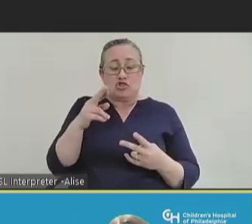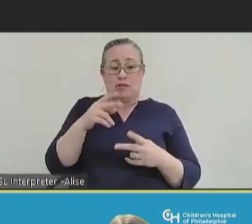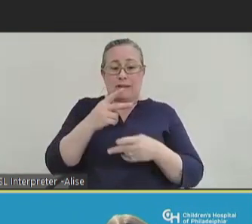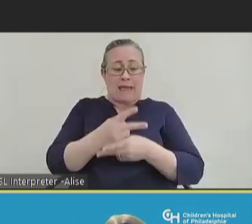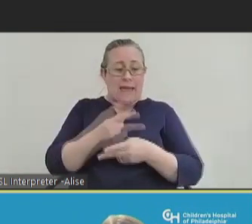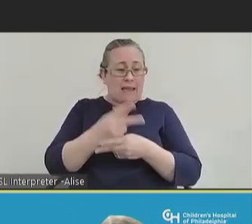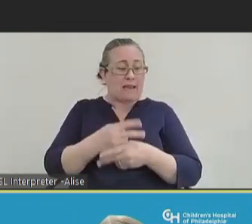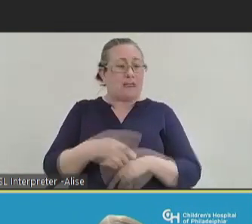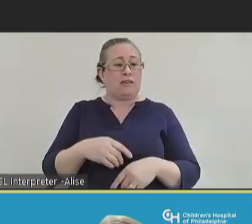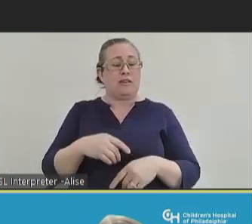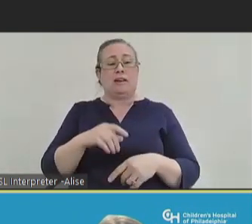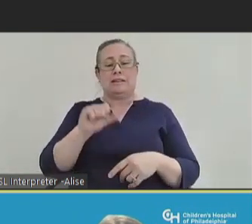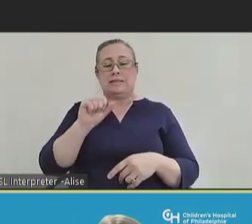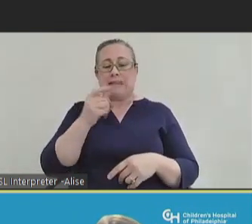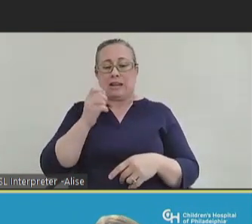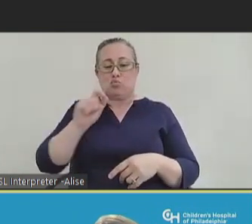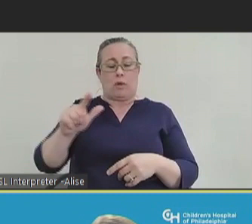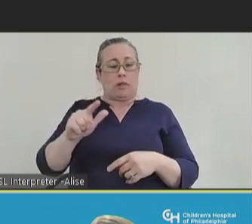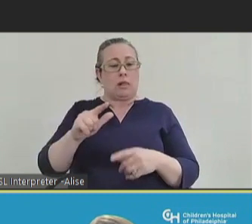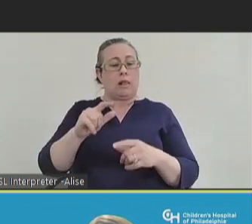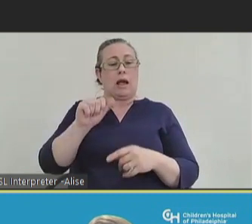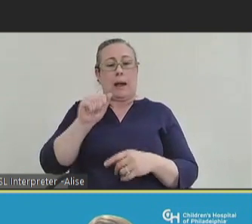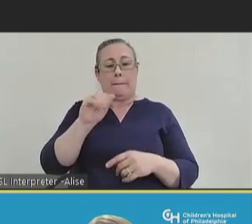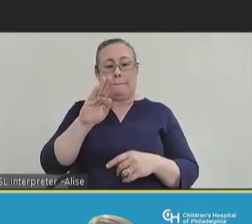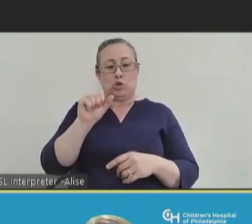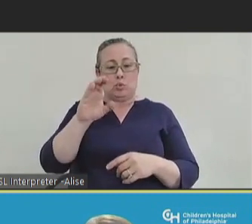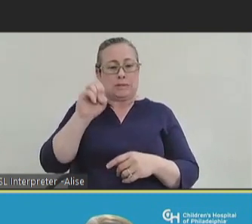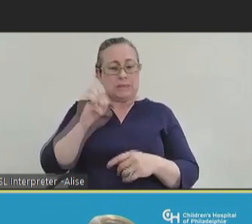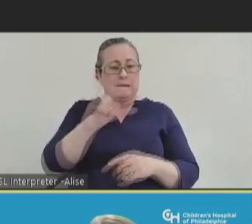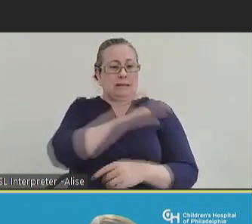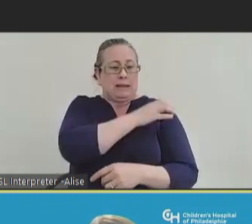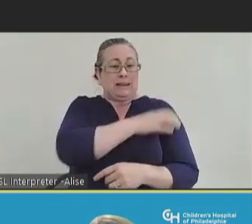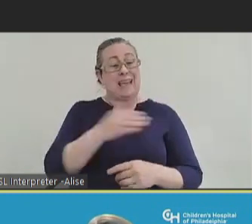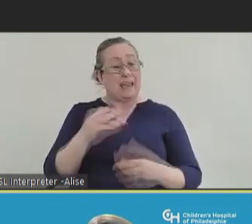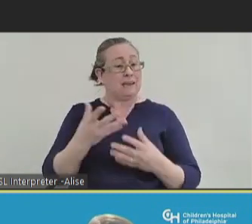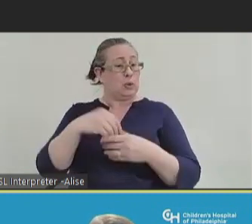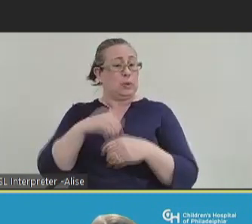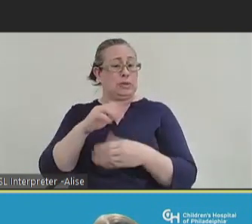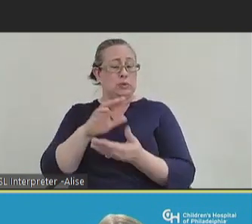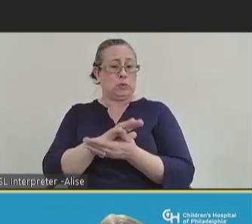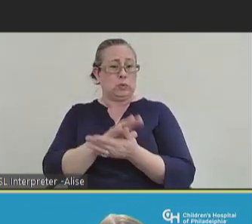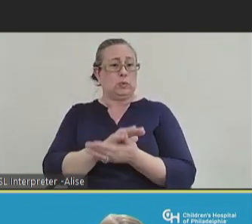sexual abuse clinics, and even schools. Some child life specialists are actually even opening their